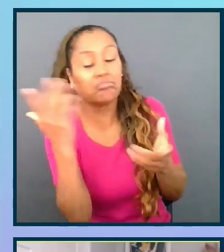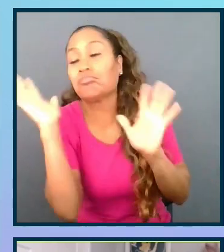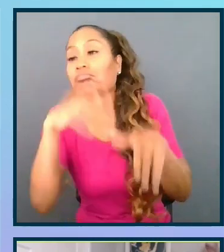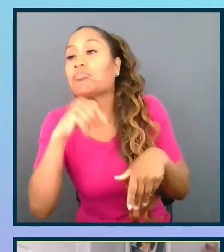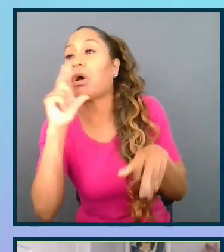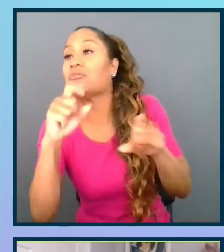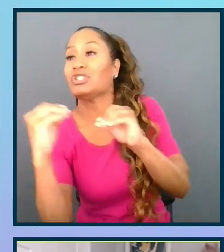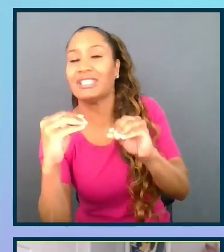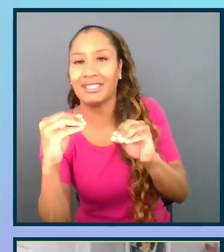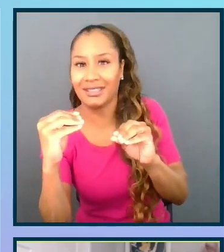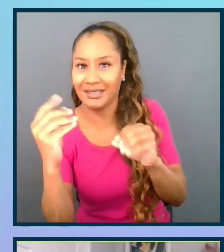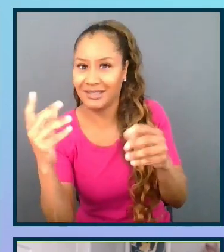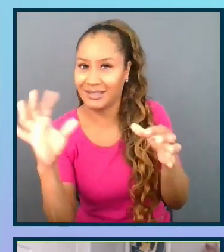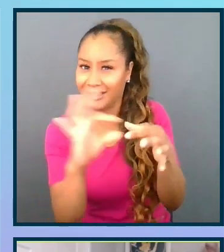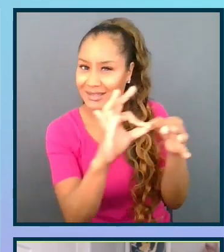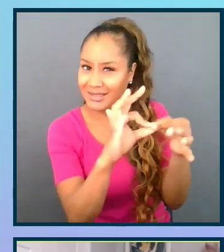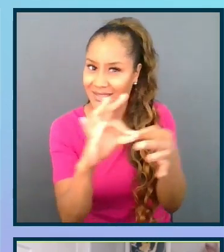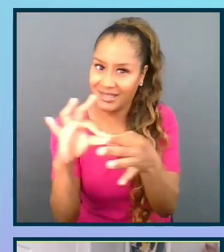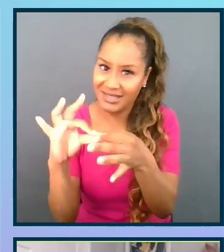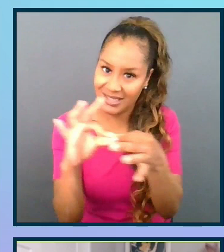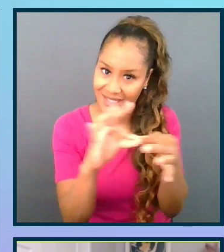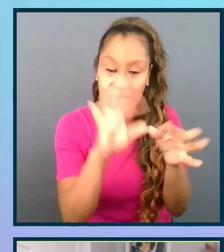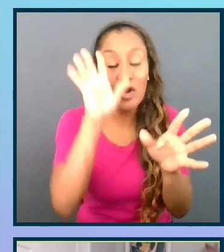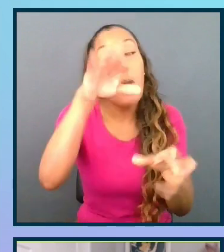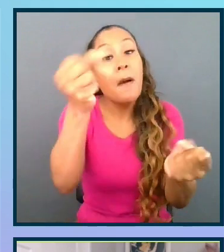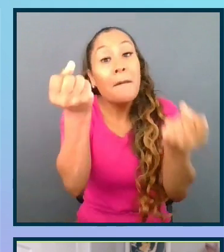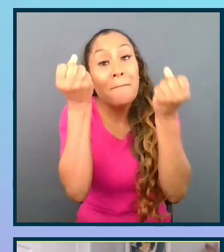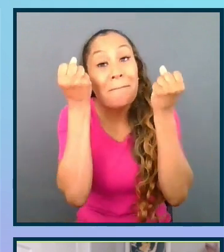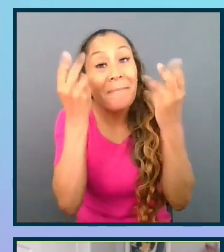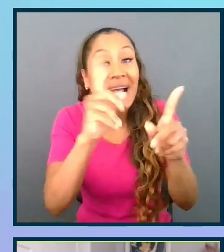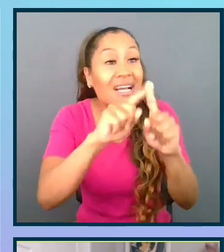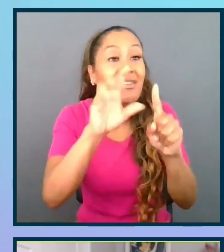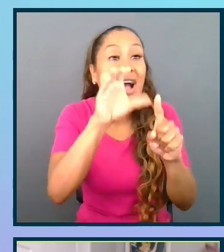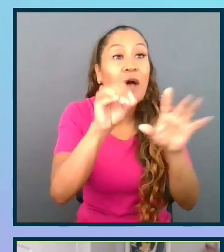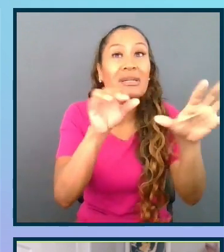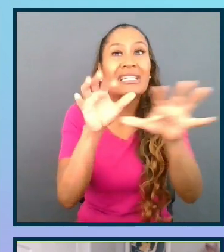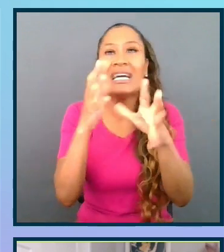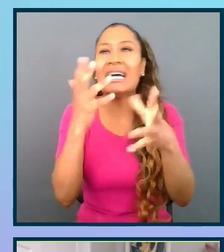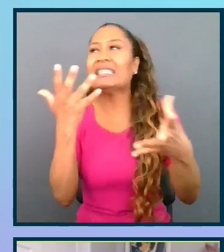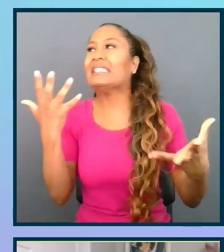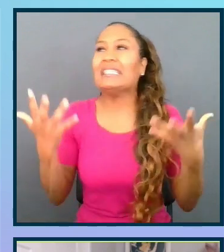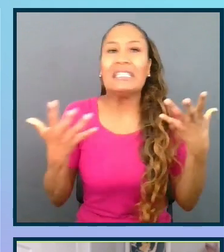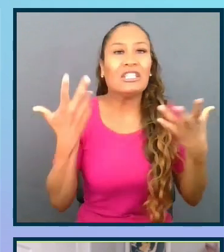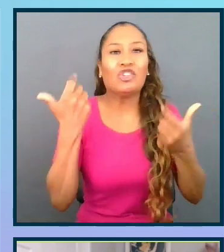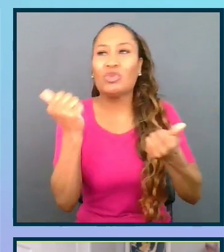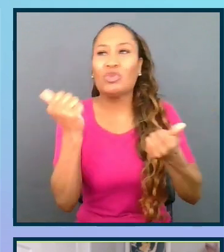Many organizations have struggled to implement digital accessibility practice or policy,